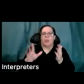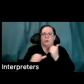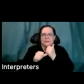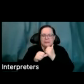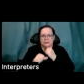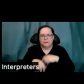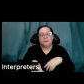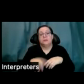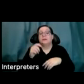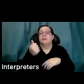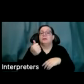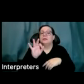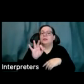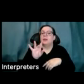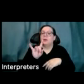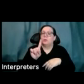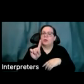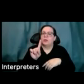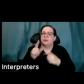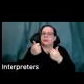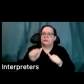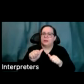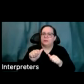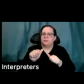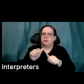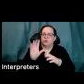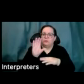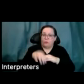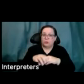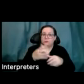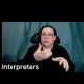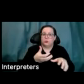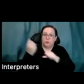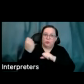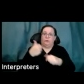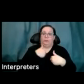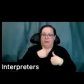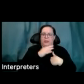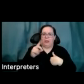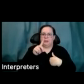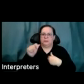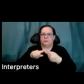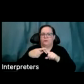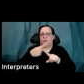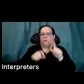was made to forcibly remove me and another disabled friend from an auction house because we were, quote, disgusting to look